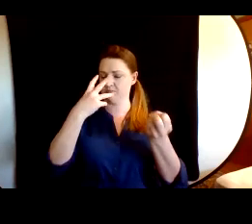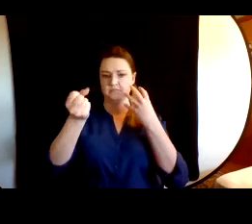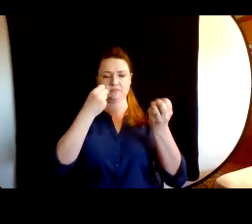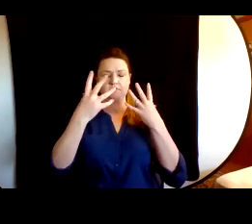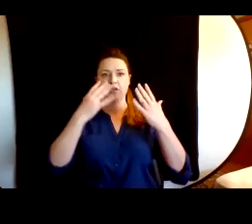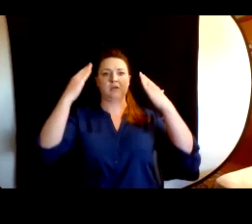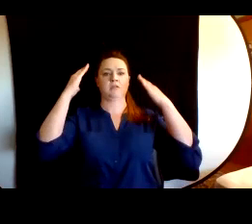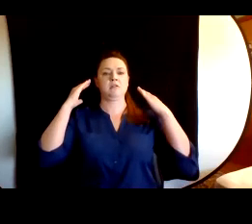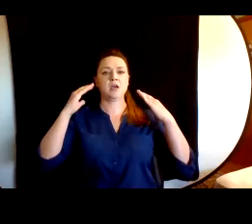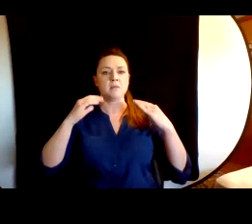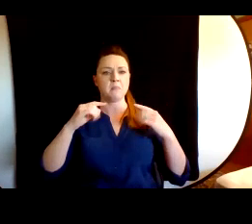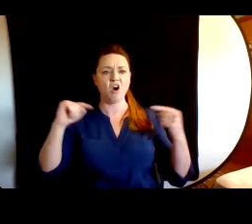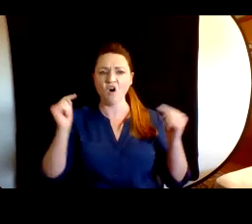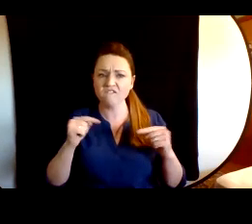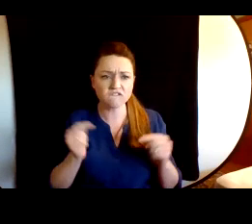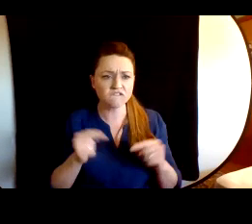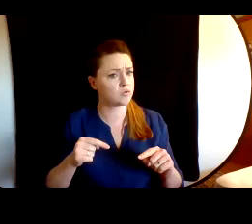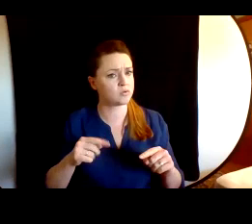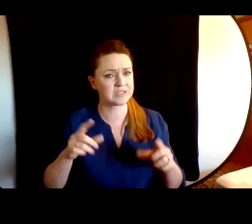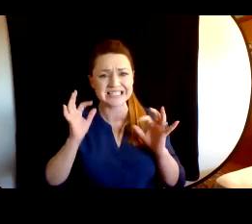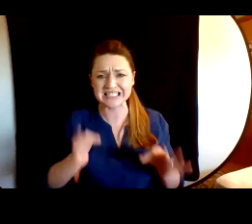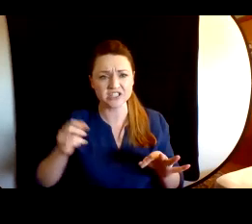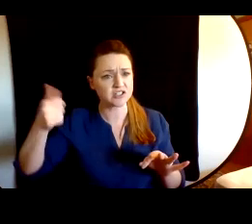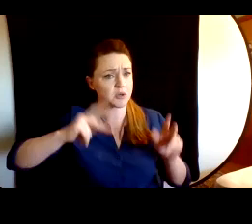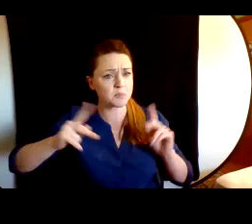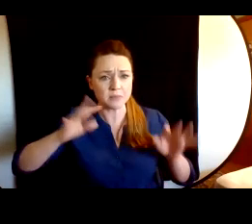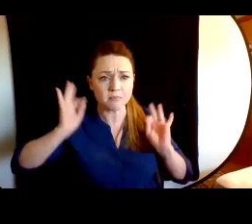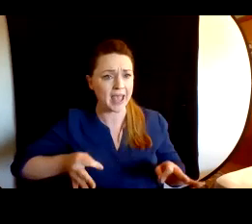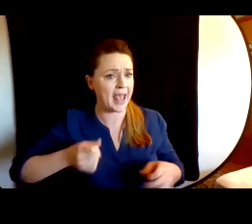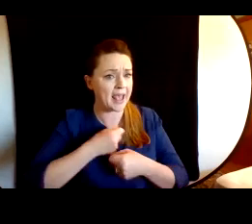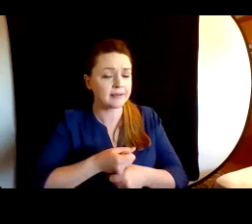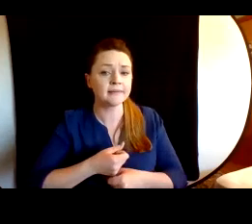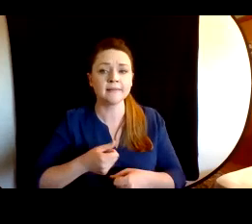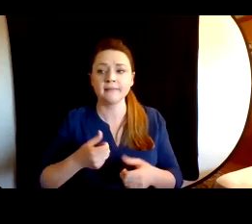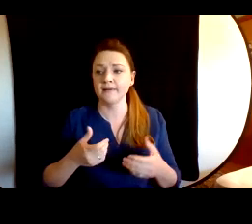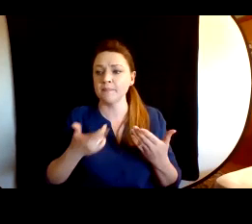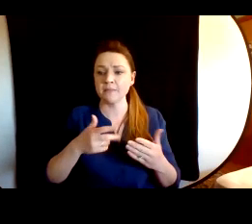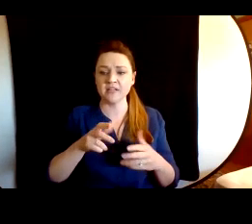by harmful decisions that have been made whether it has been to divest in certain community supports